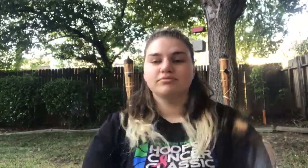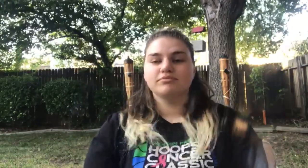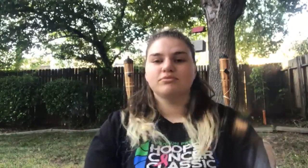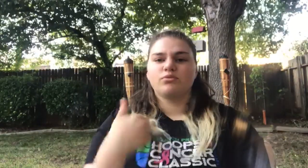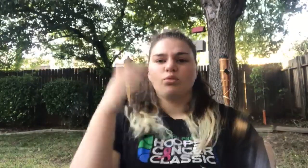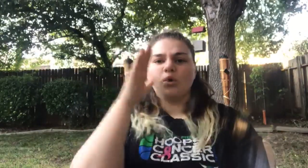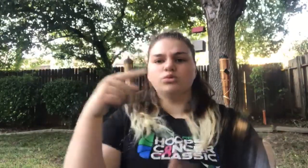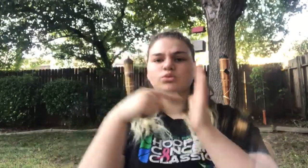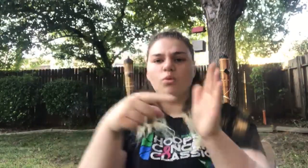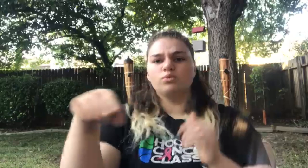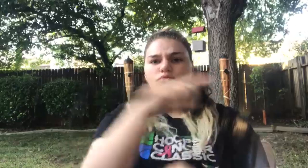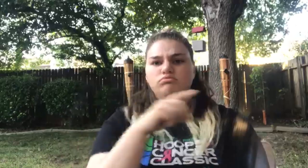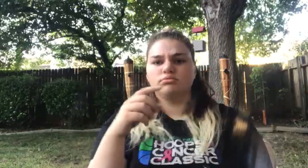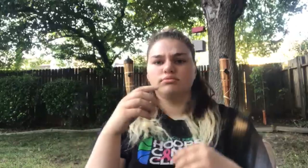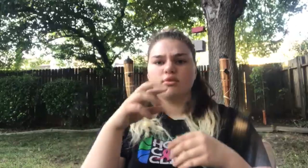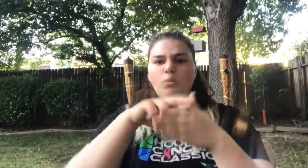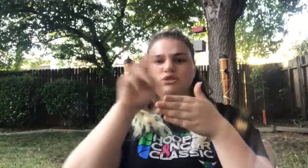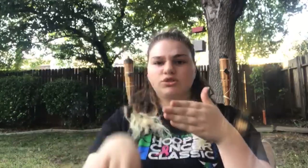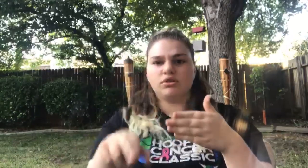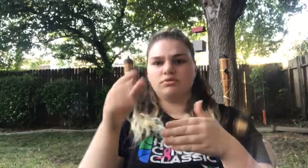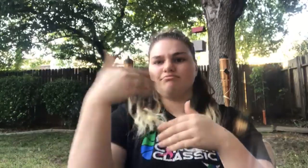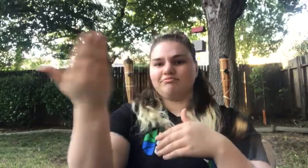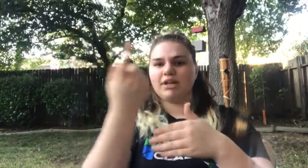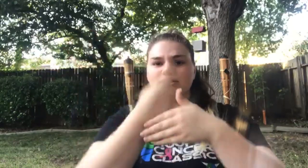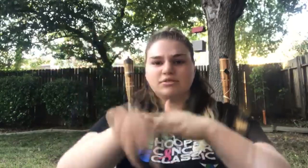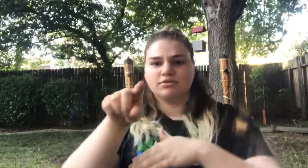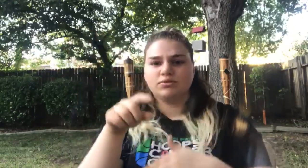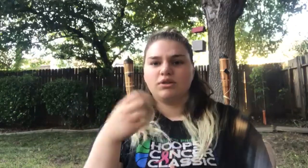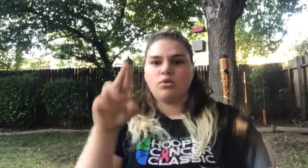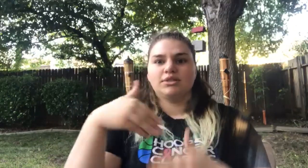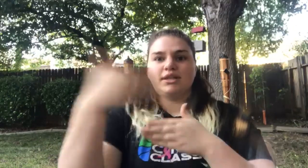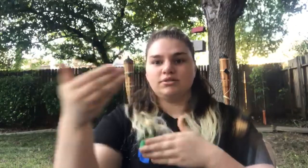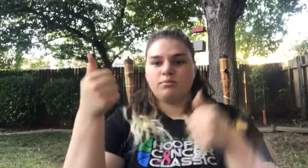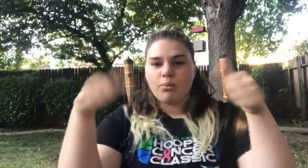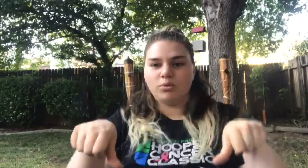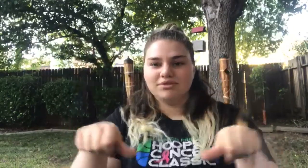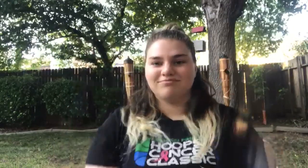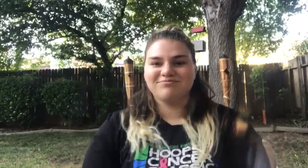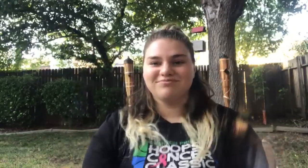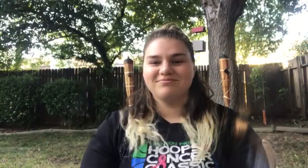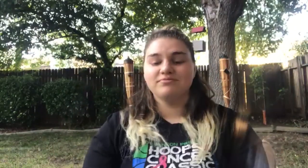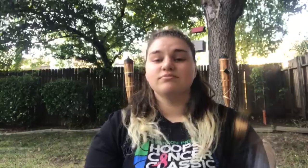I will show the results of the most used app on the next release.